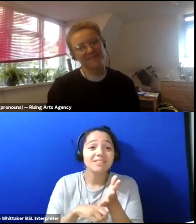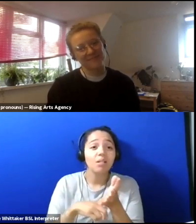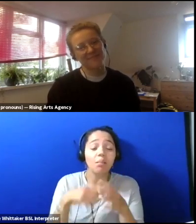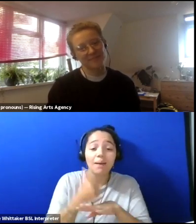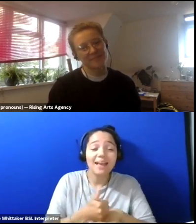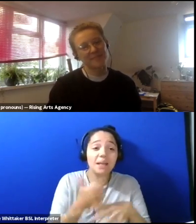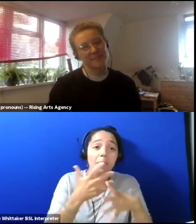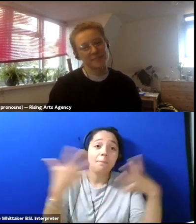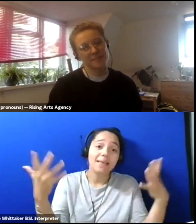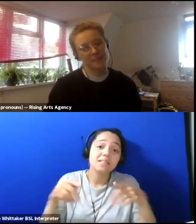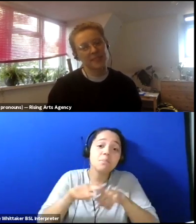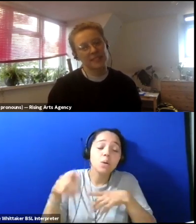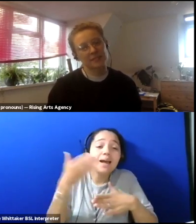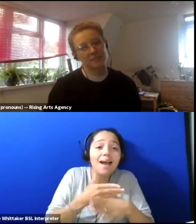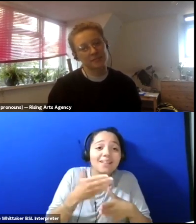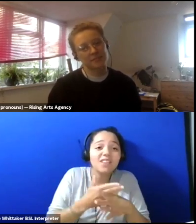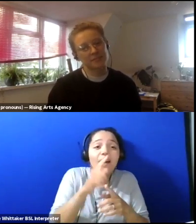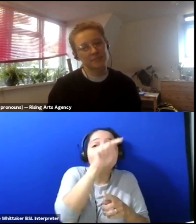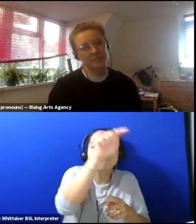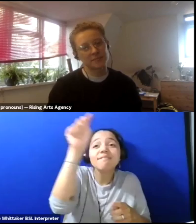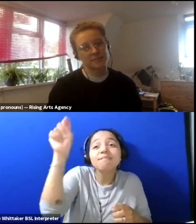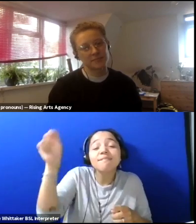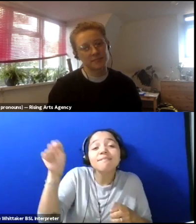biggest and most active, we've got other branches across the South West.